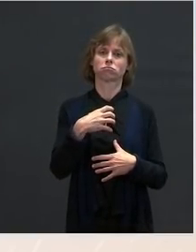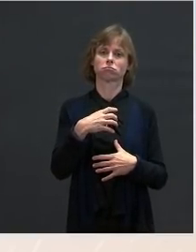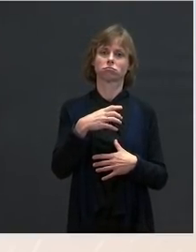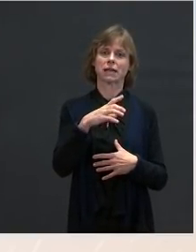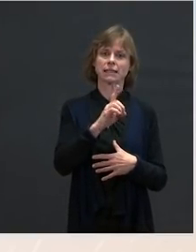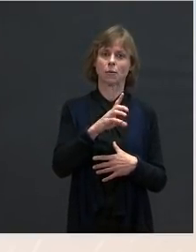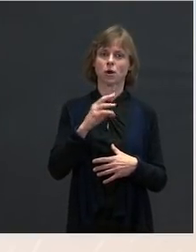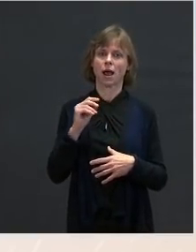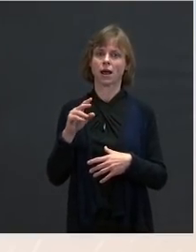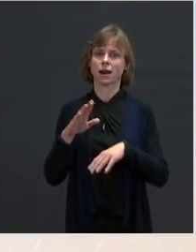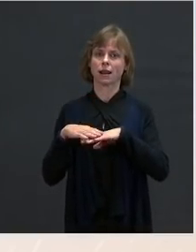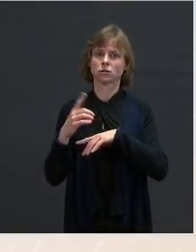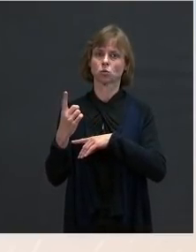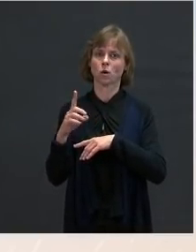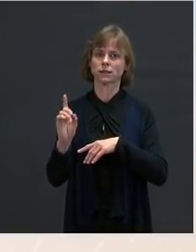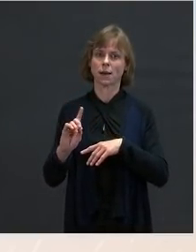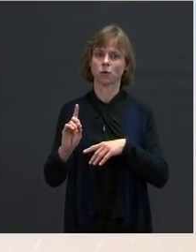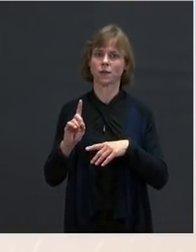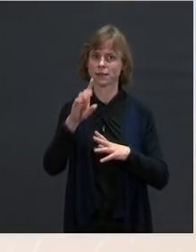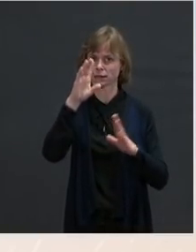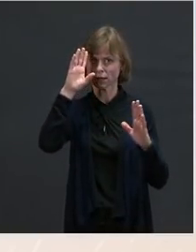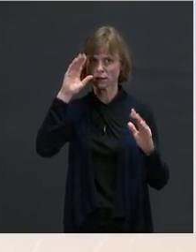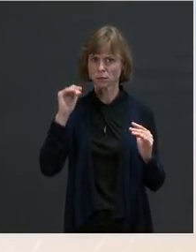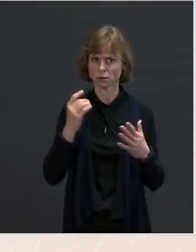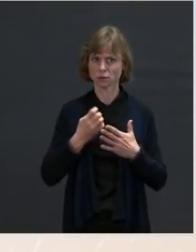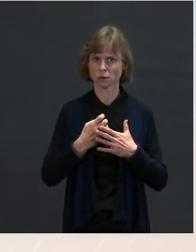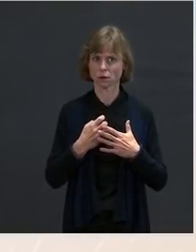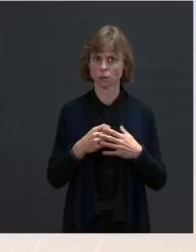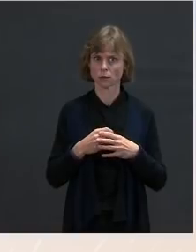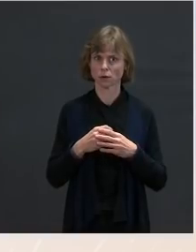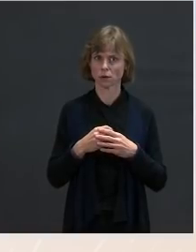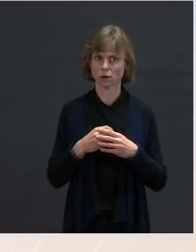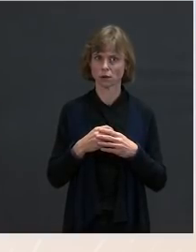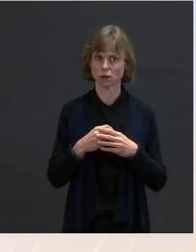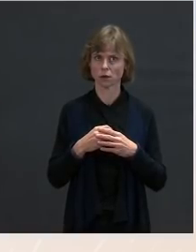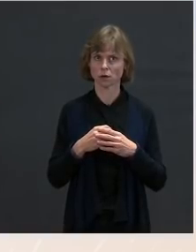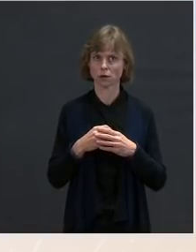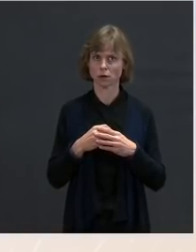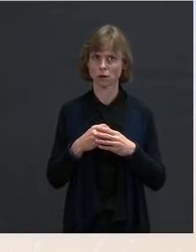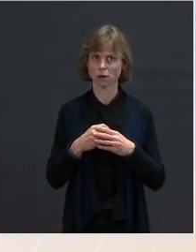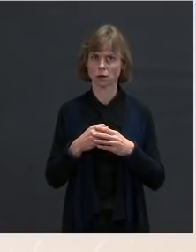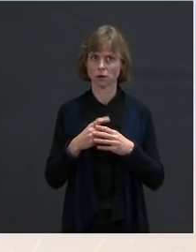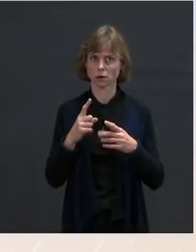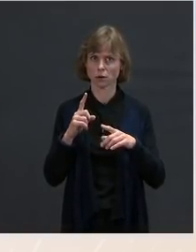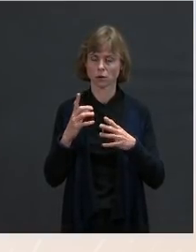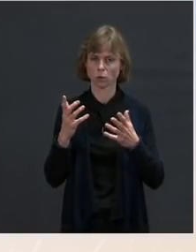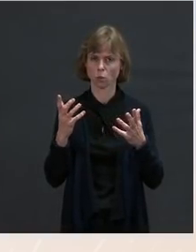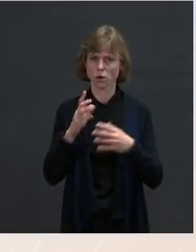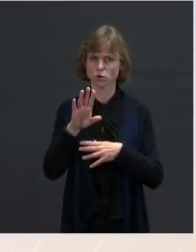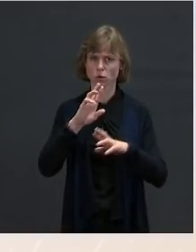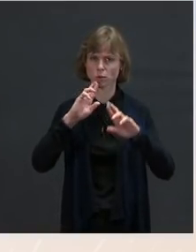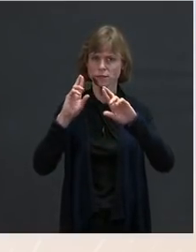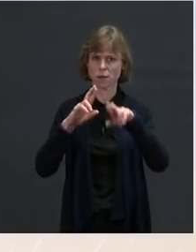from the President's nominees in the vein of uniting a divided country. What's your response to that specific criticism